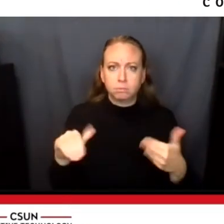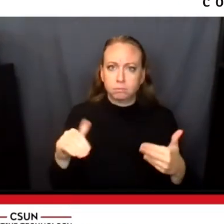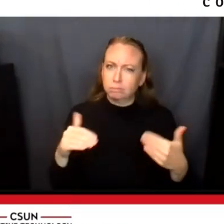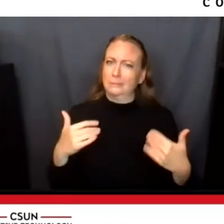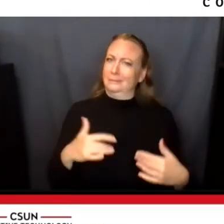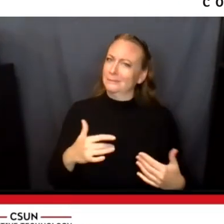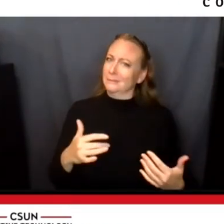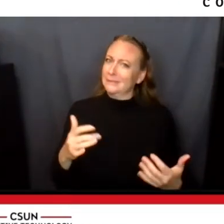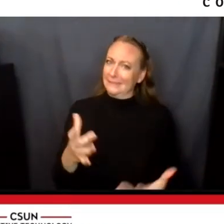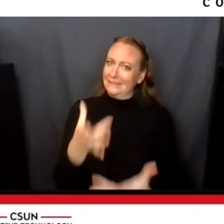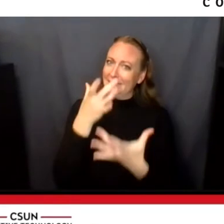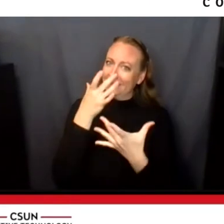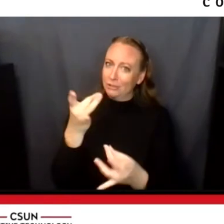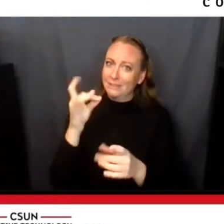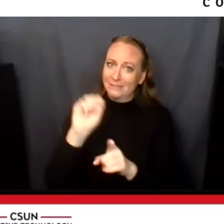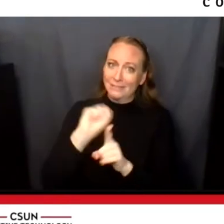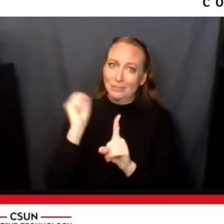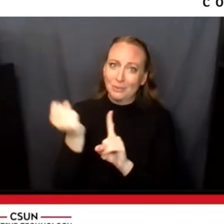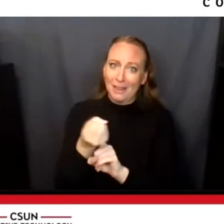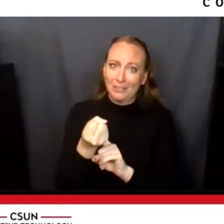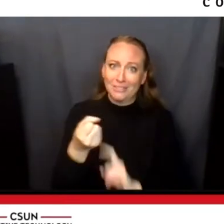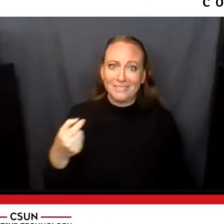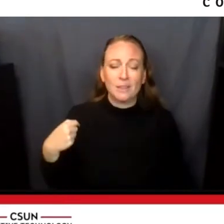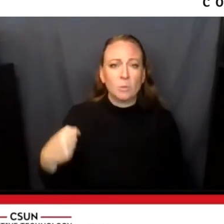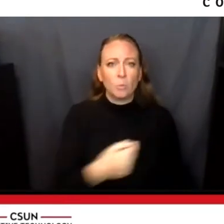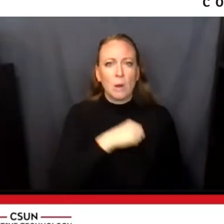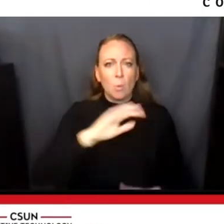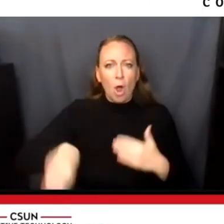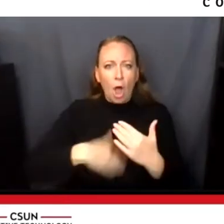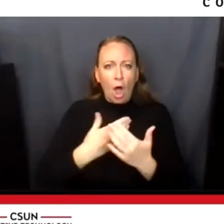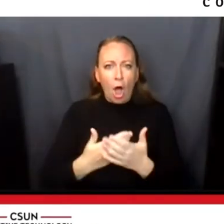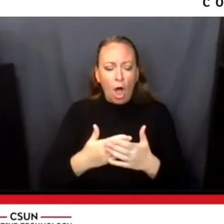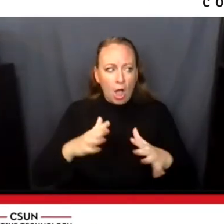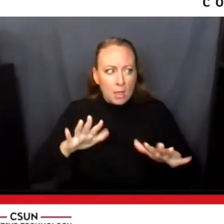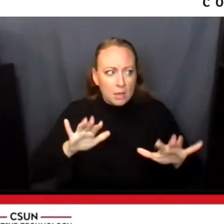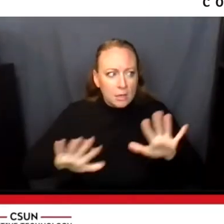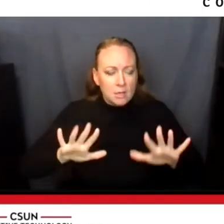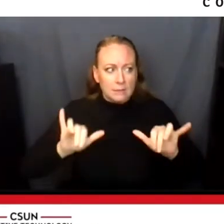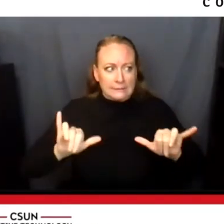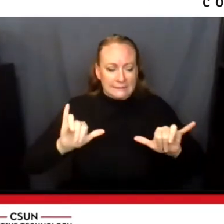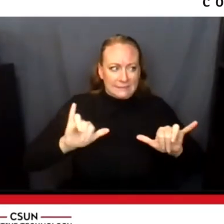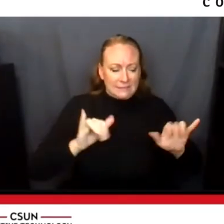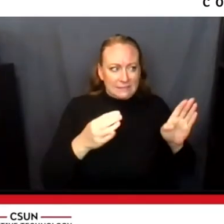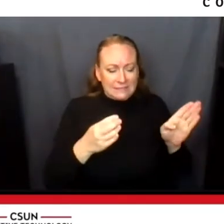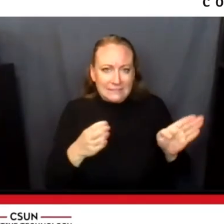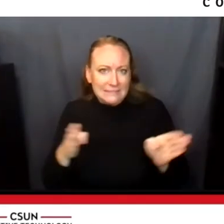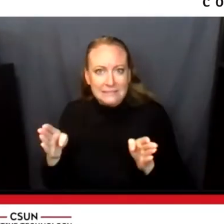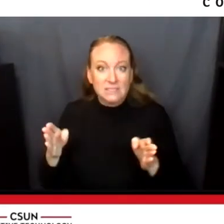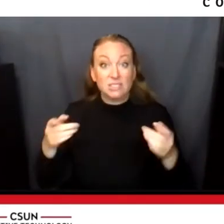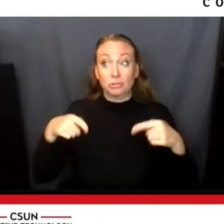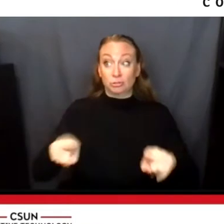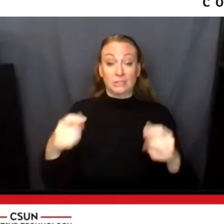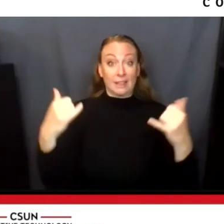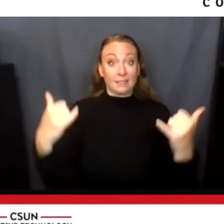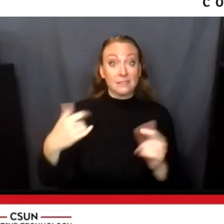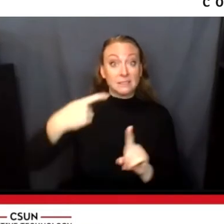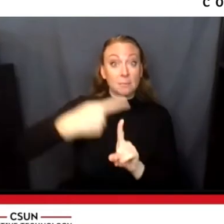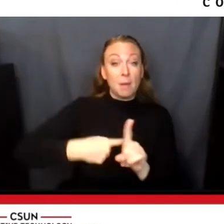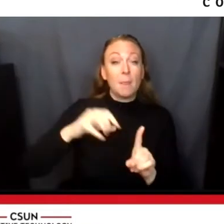as we were all pivoting pretty much so during this very month as we were launching the conference down in Anaheim